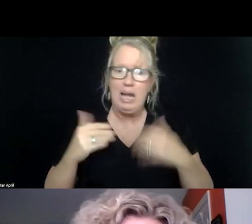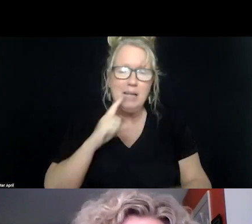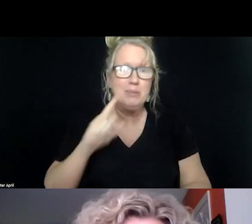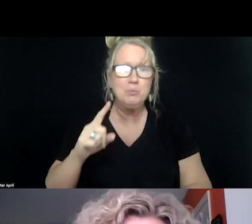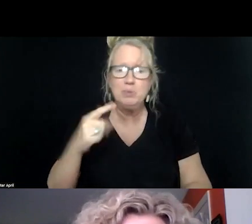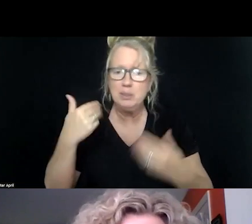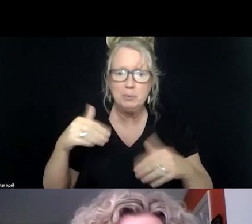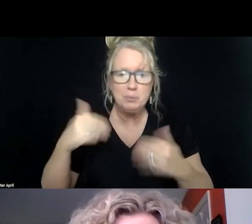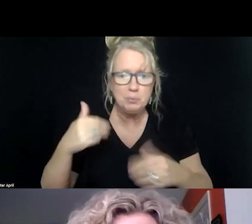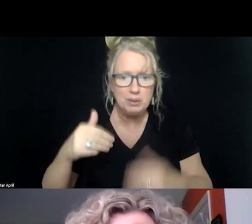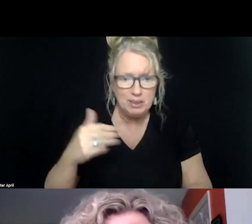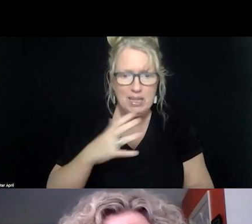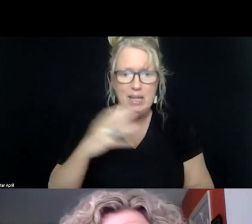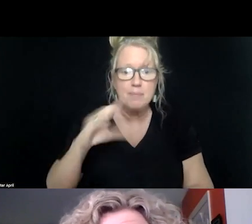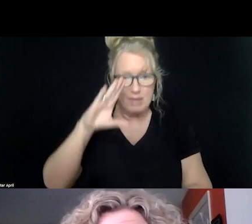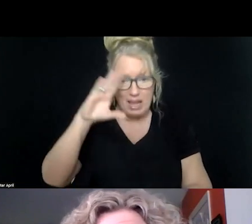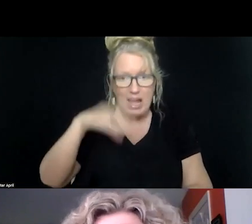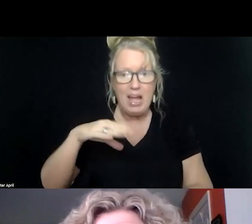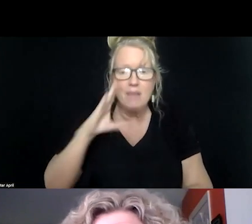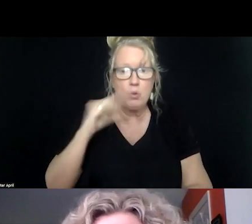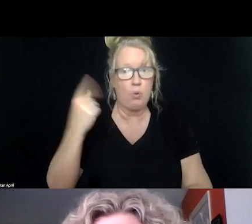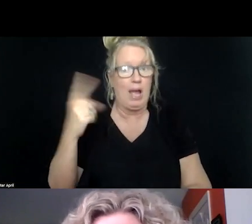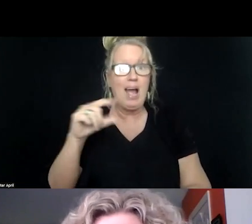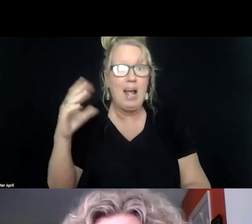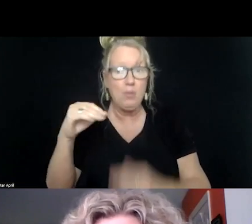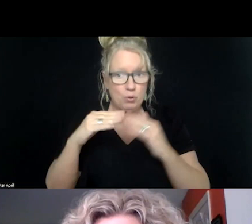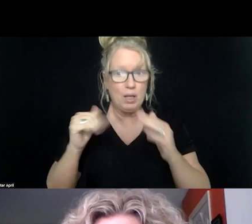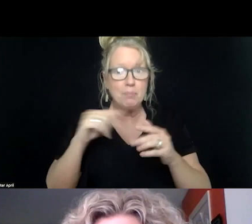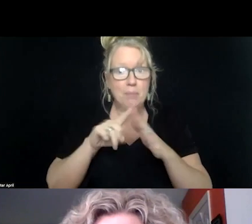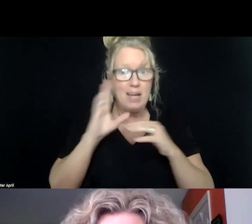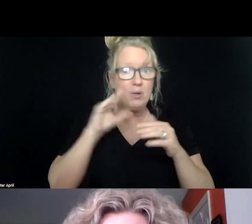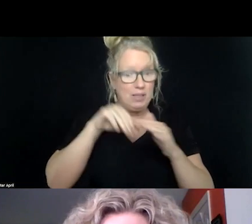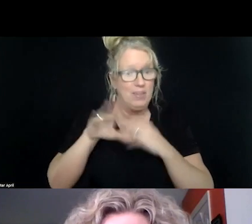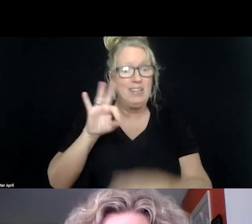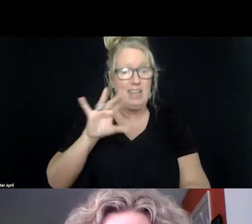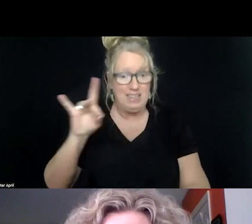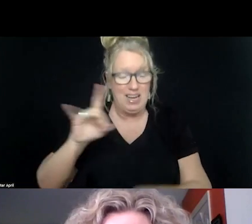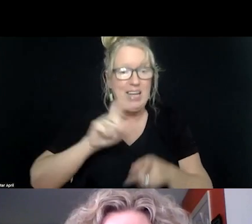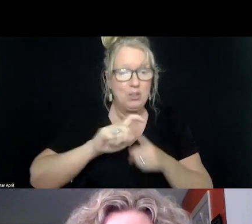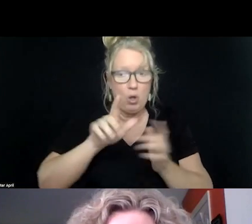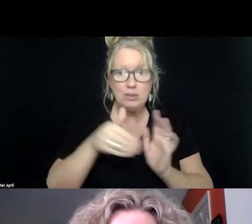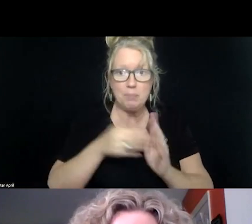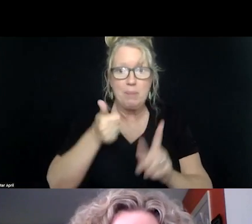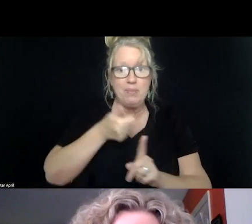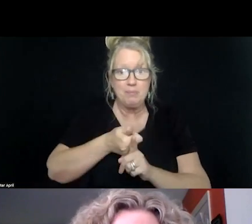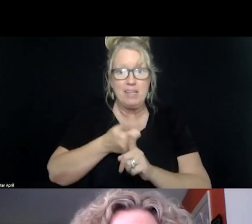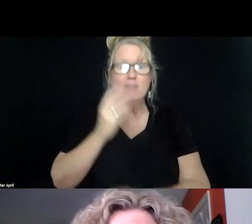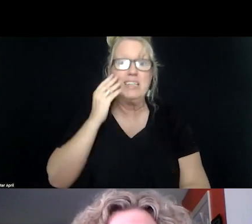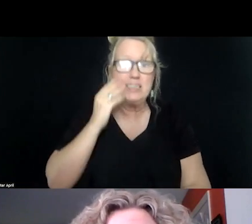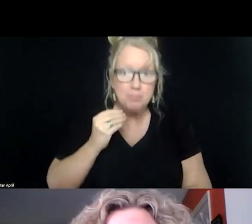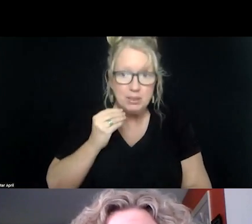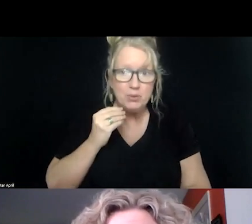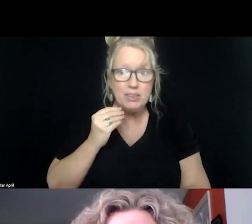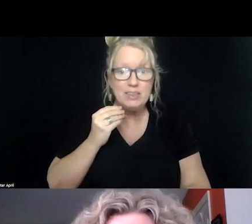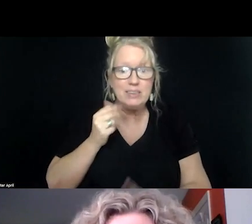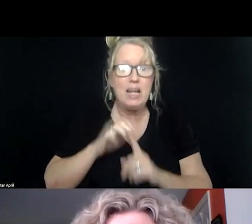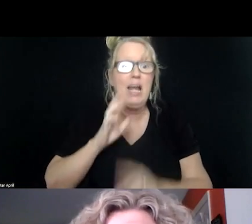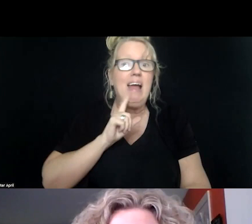I HAD A FRIEND WHO HAD THE EXPERIENCE OF SOMEONE DEAF CALL THEIR